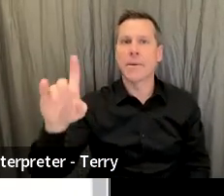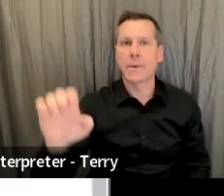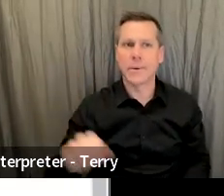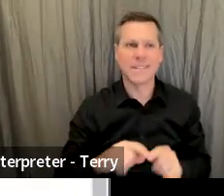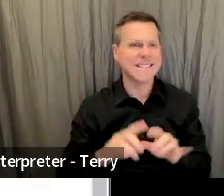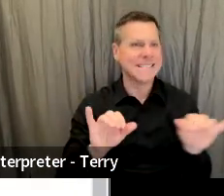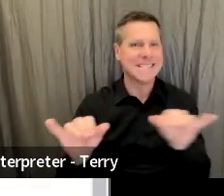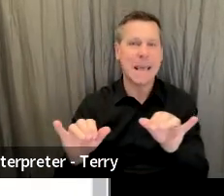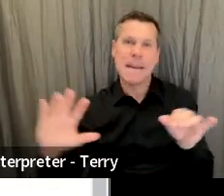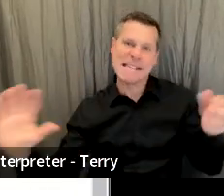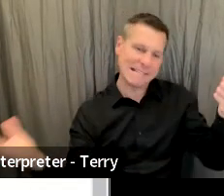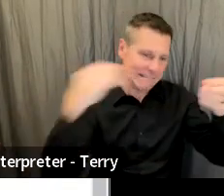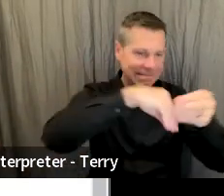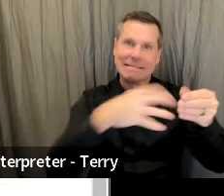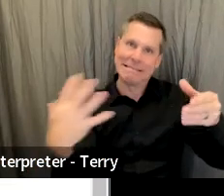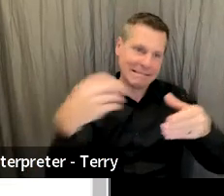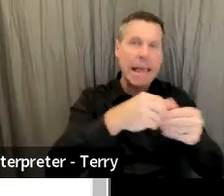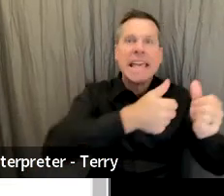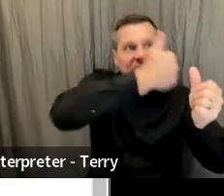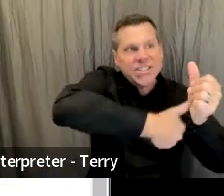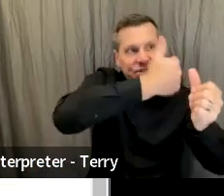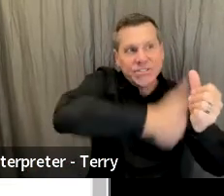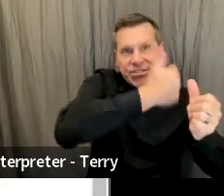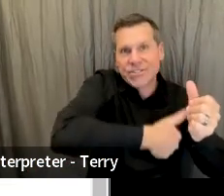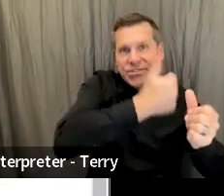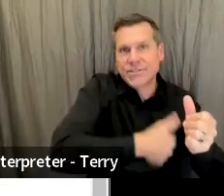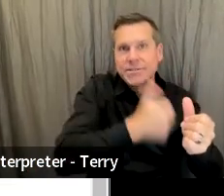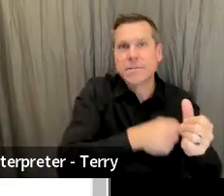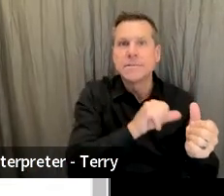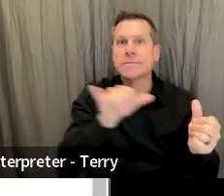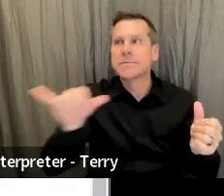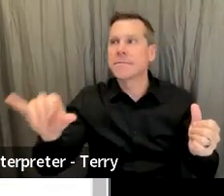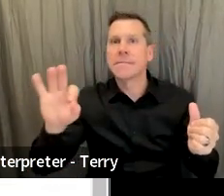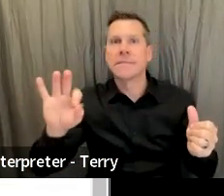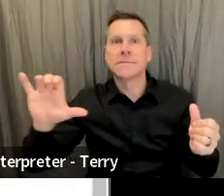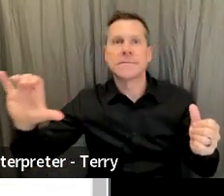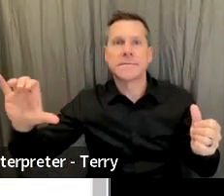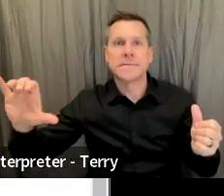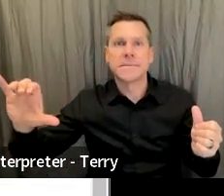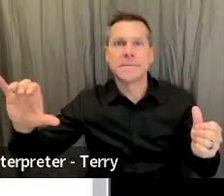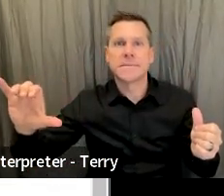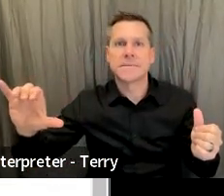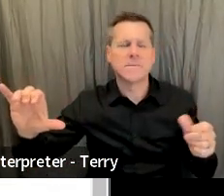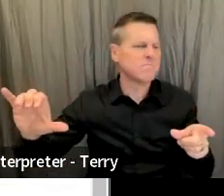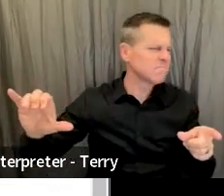embedded in everything that is in the template in terms of where it's there just